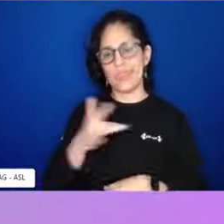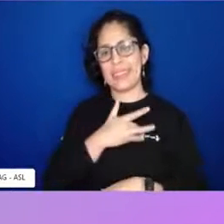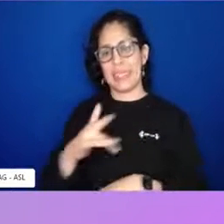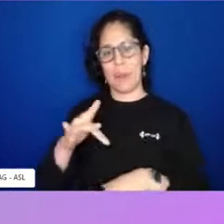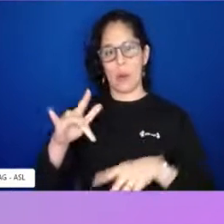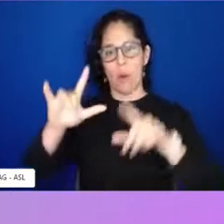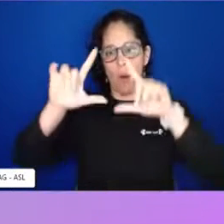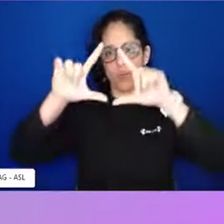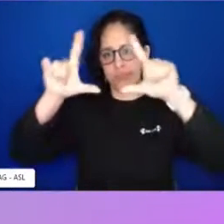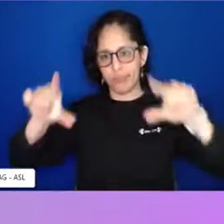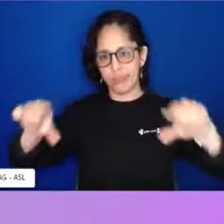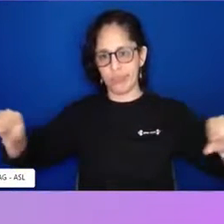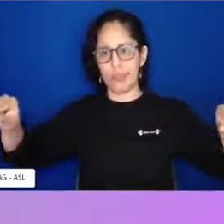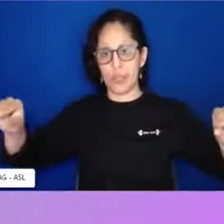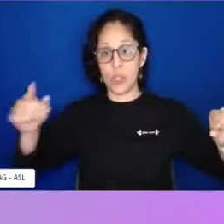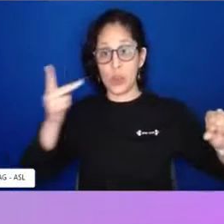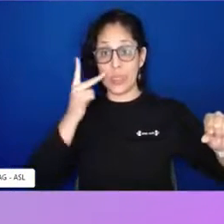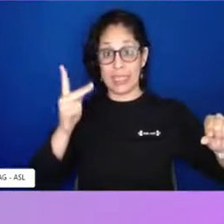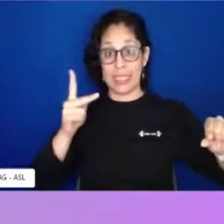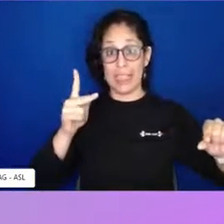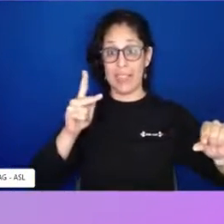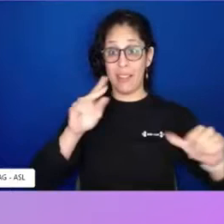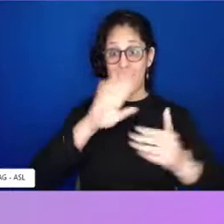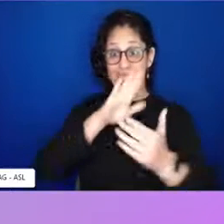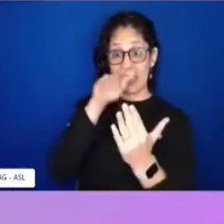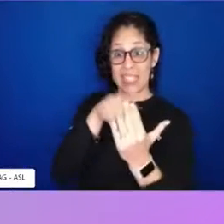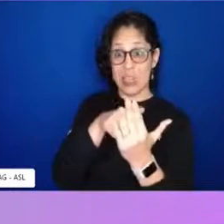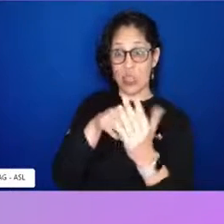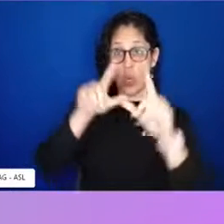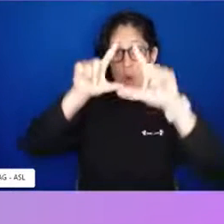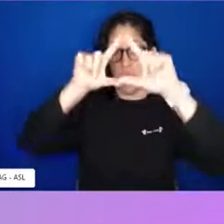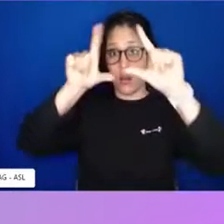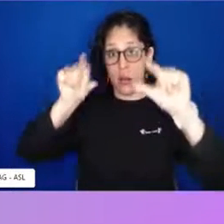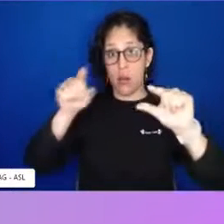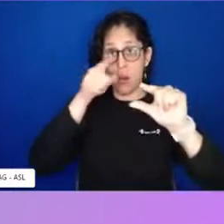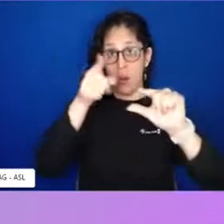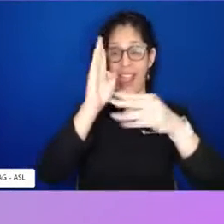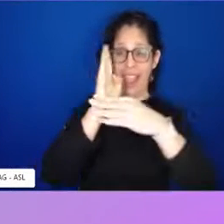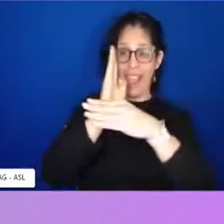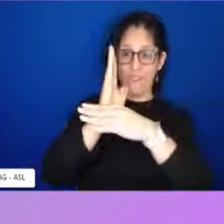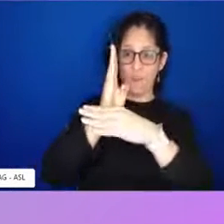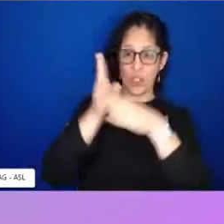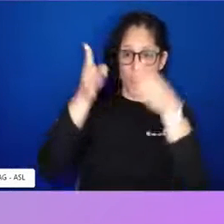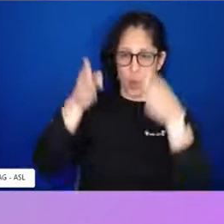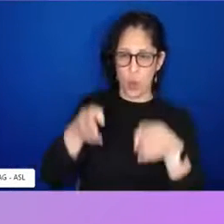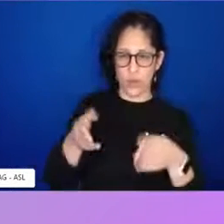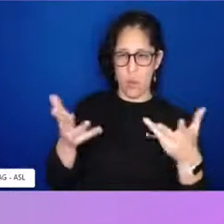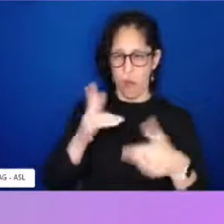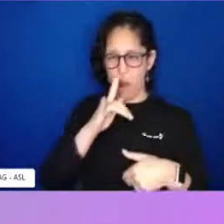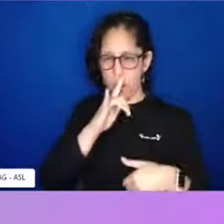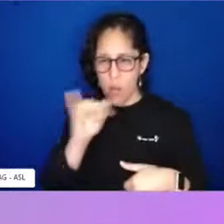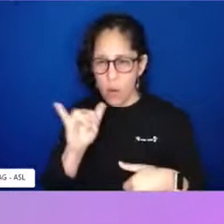In this graphic, a traditional bell model we see the apex at the bell the center of the diagram is the